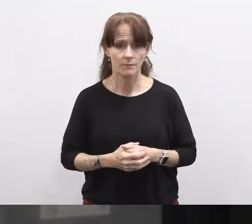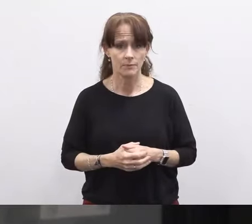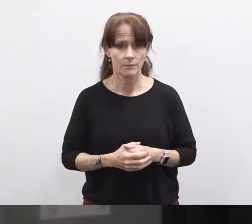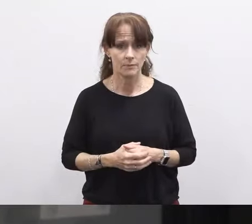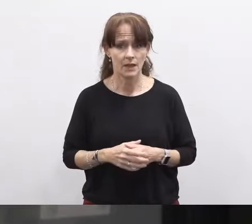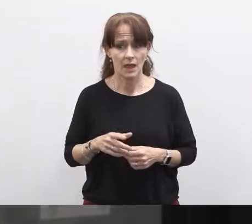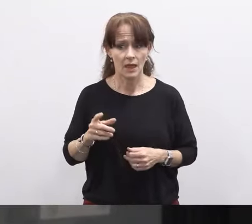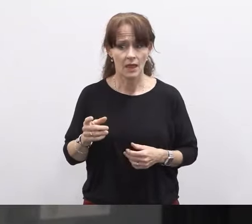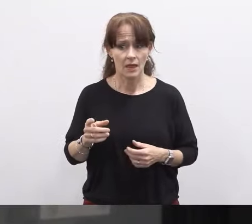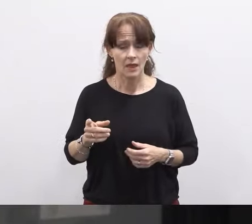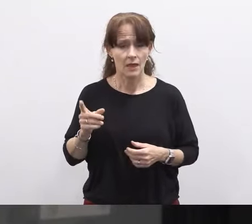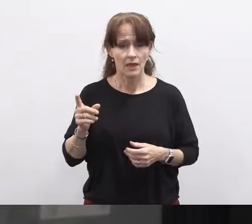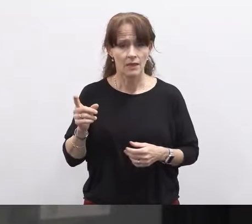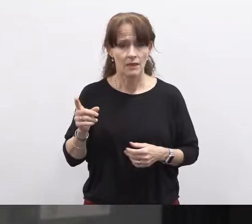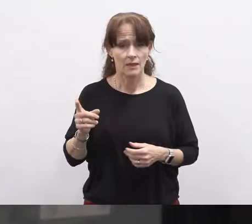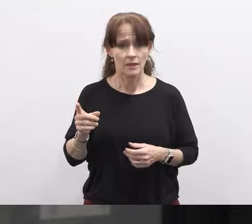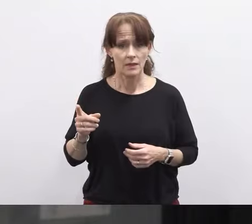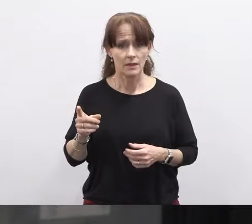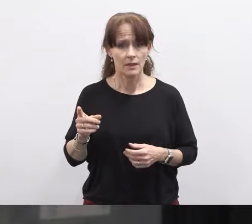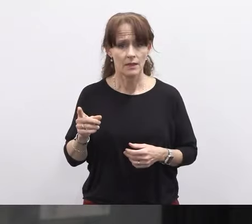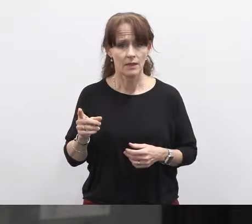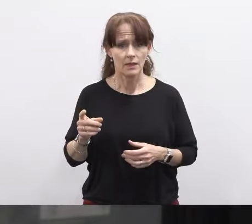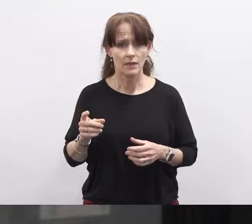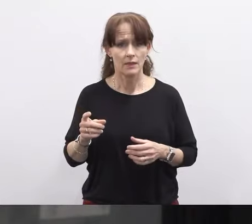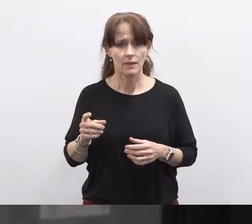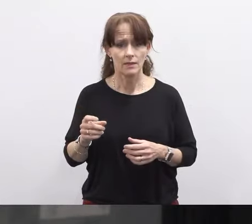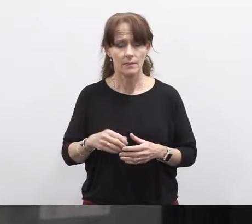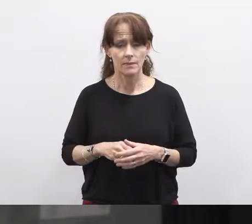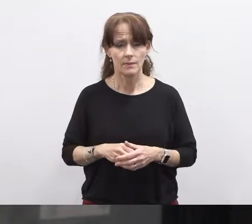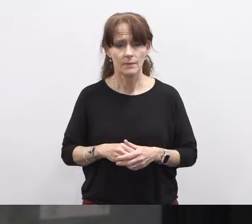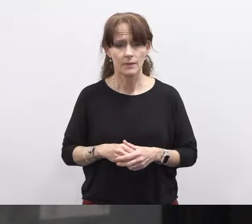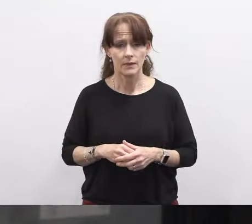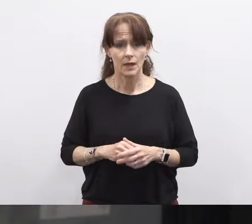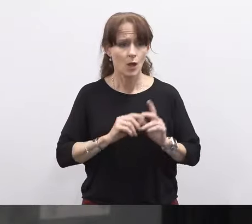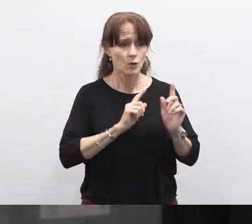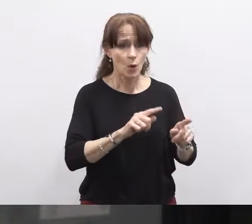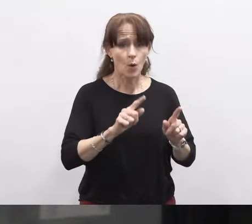they go to countless principals meetings